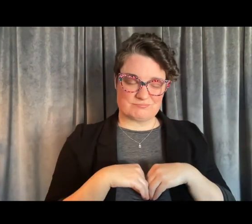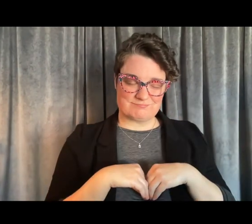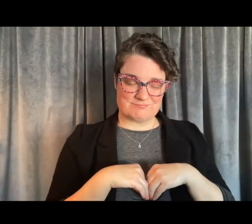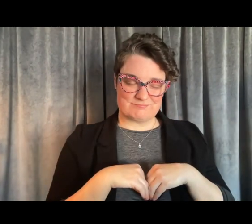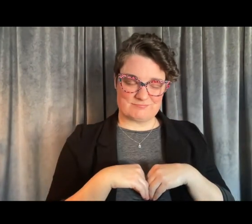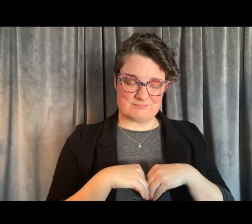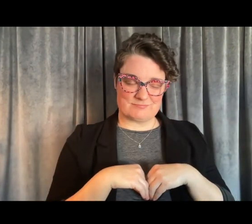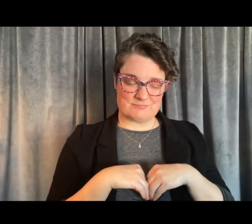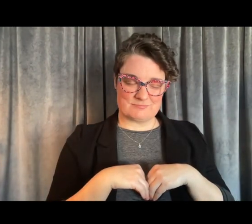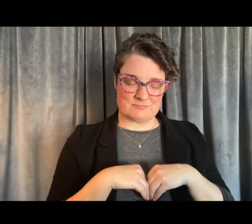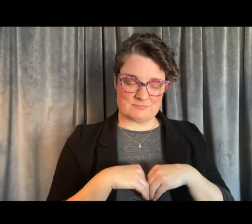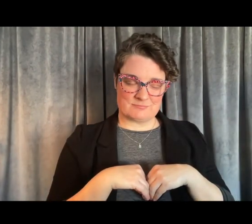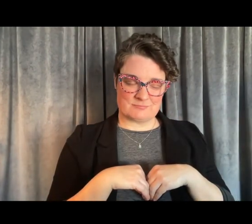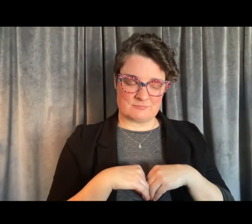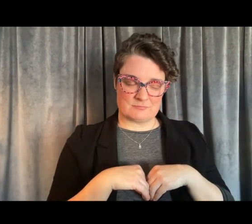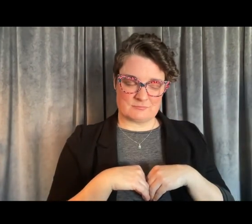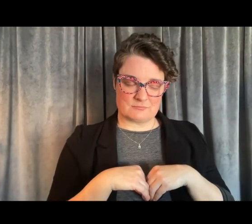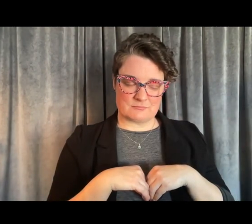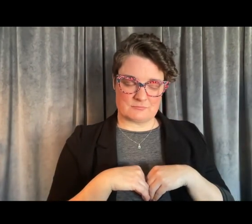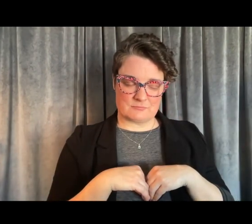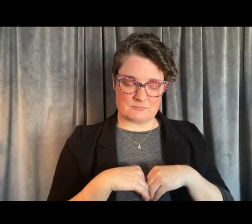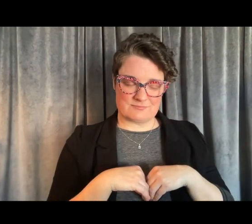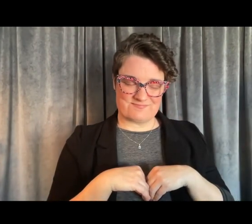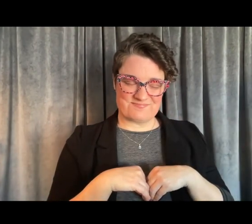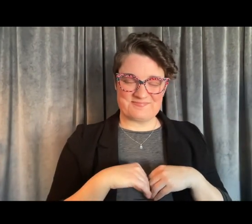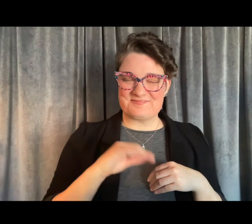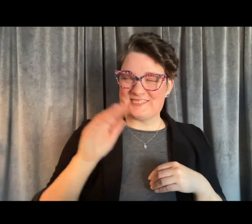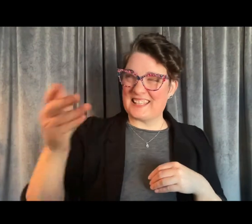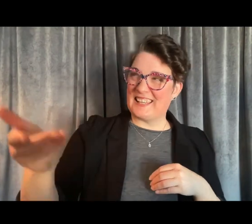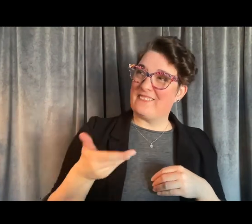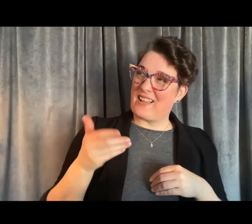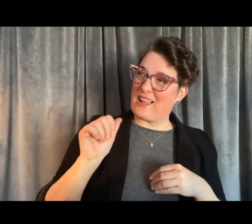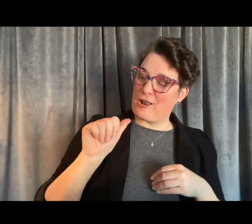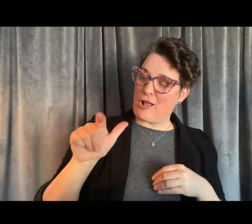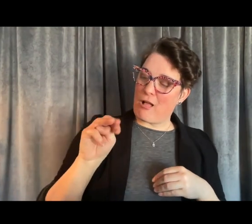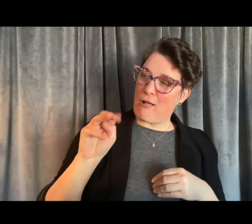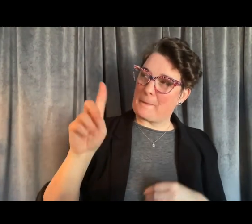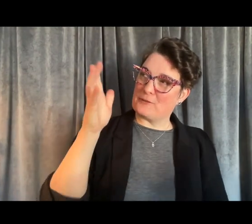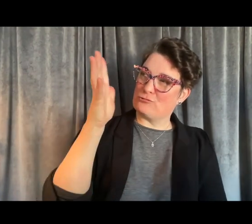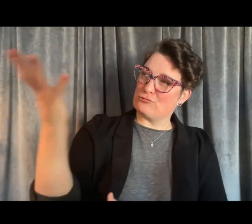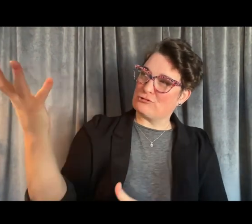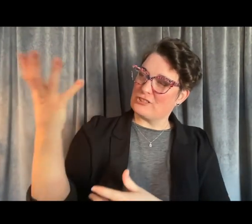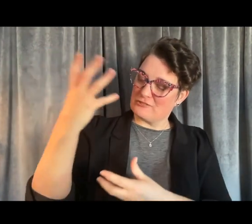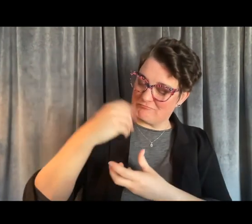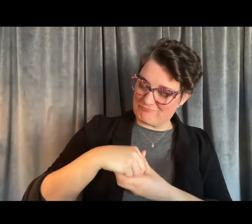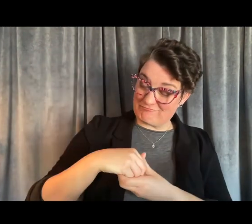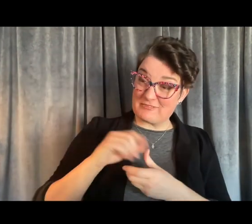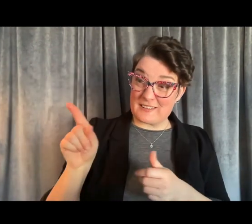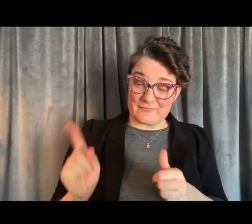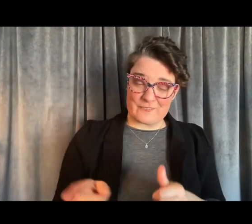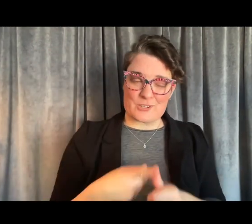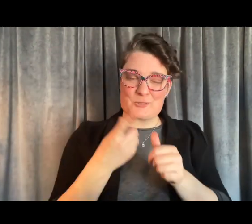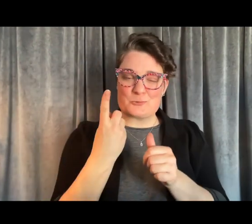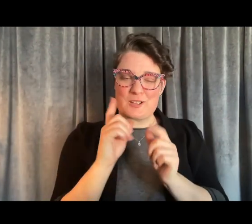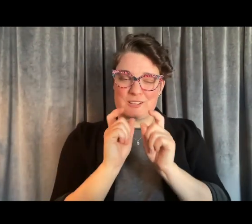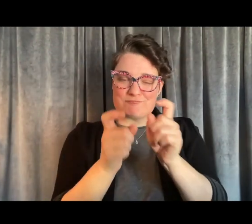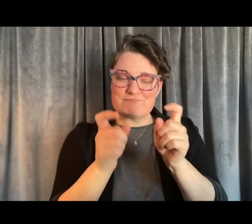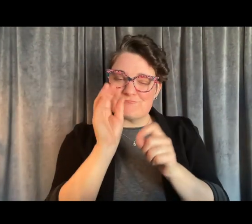Inviting in almond tree, the first to blossom and last to fruit in Palestine.